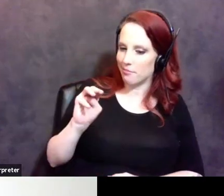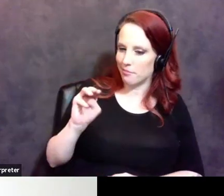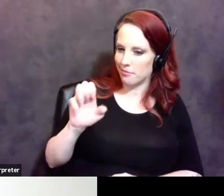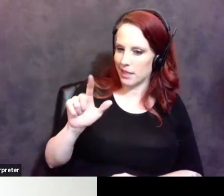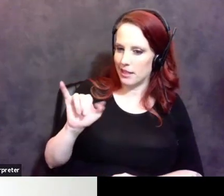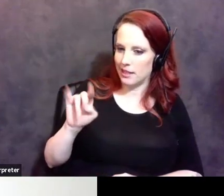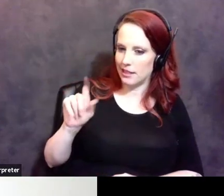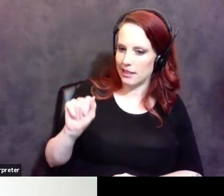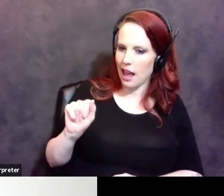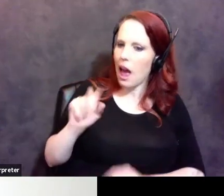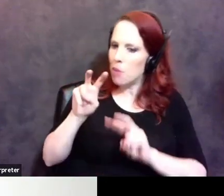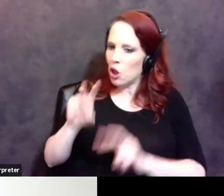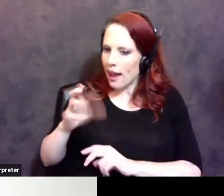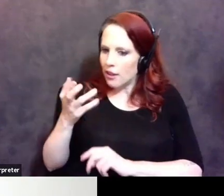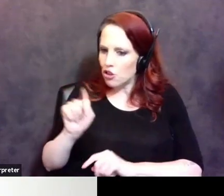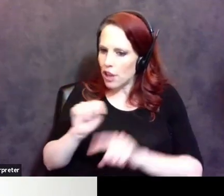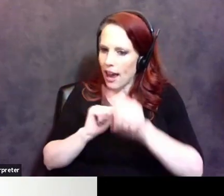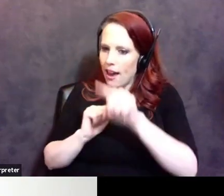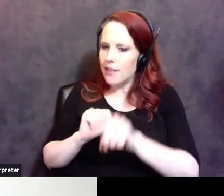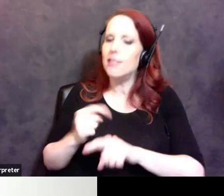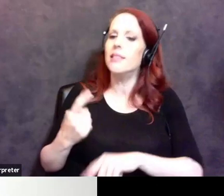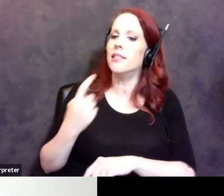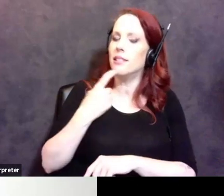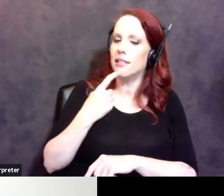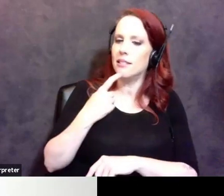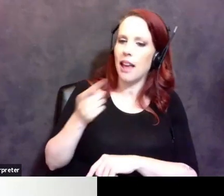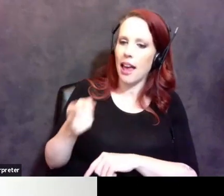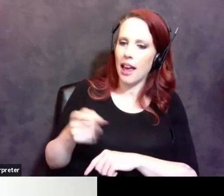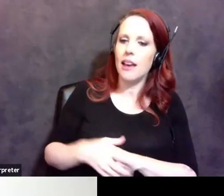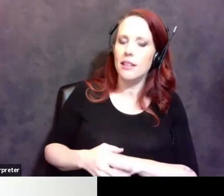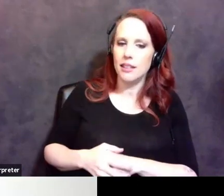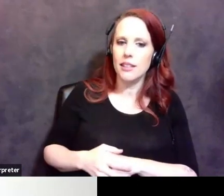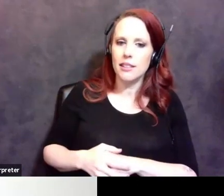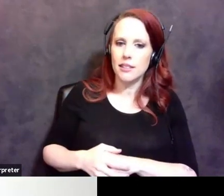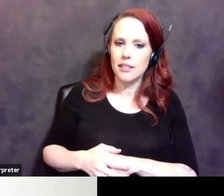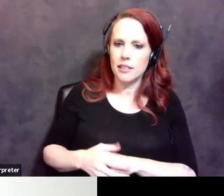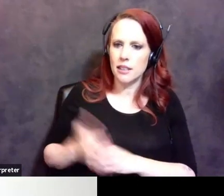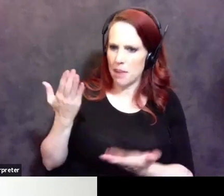chat and somebody was saying I think it is maybe somebody with a disability saying they